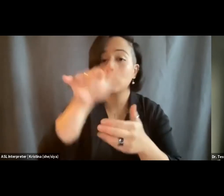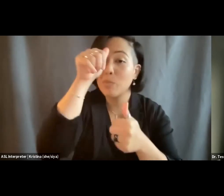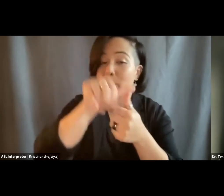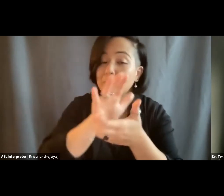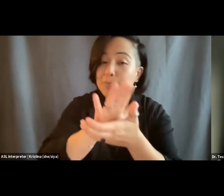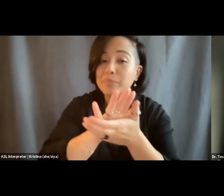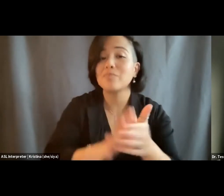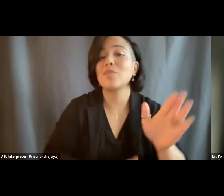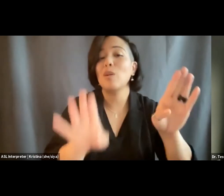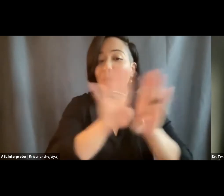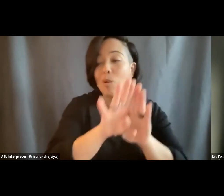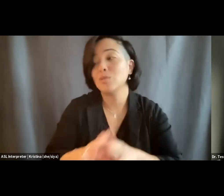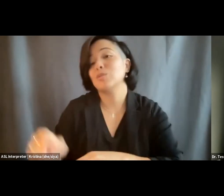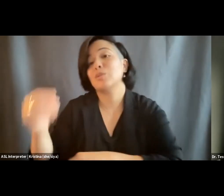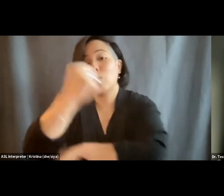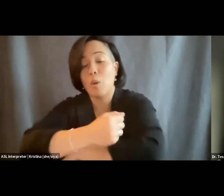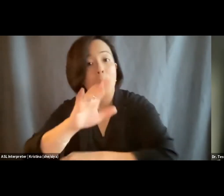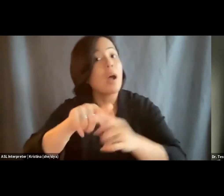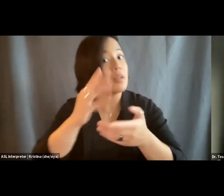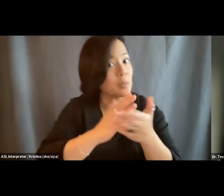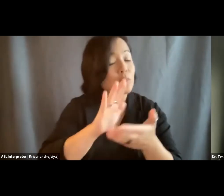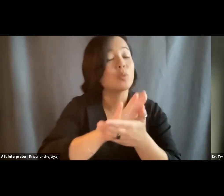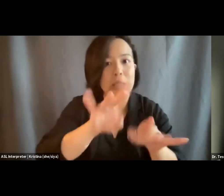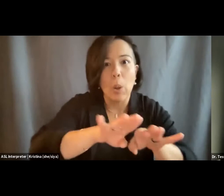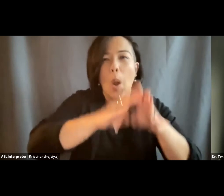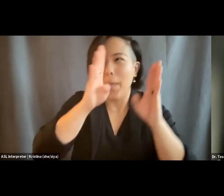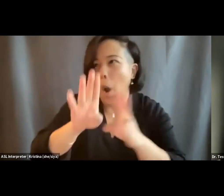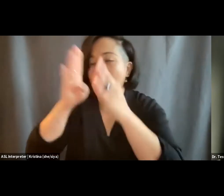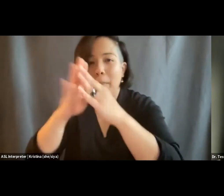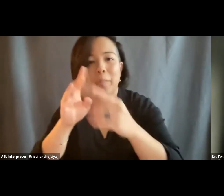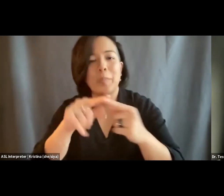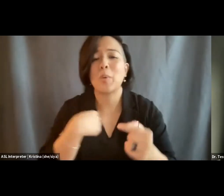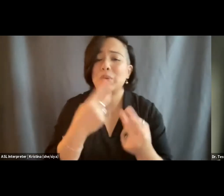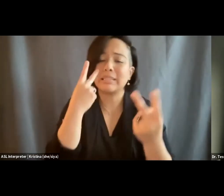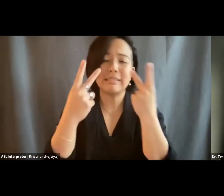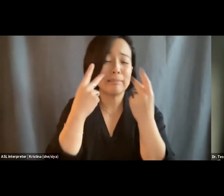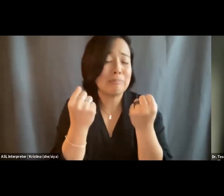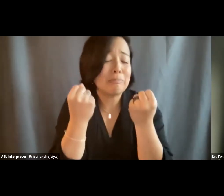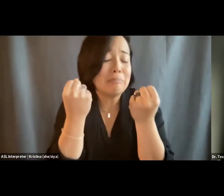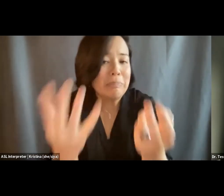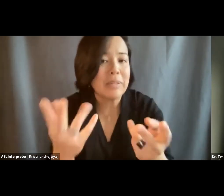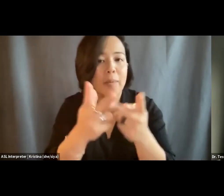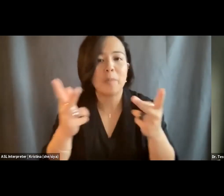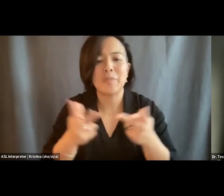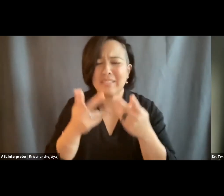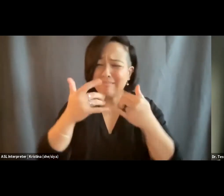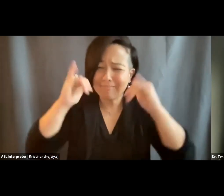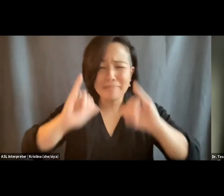schools have reopened and we are seeing in too many places, a disproportionately less